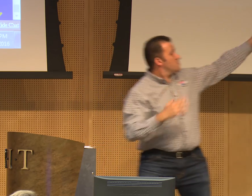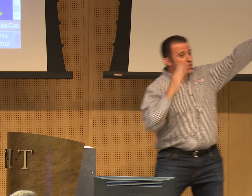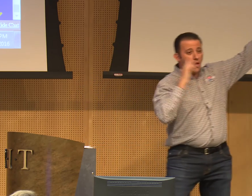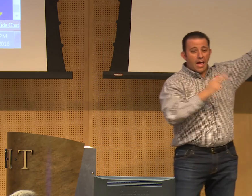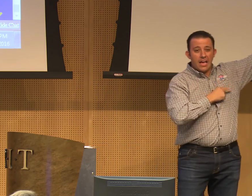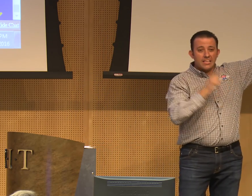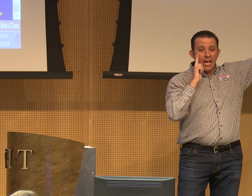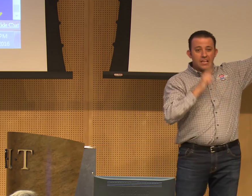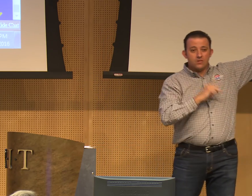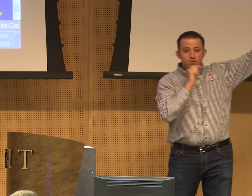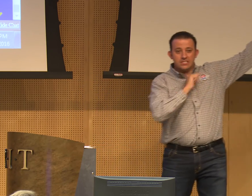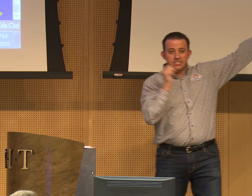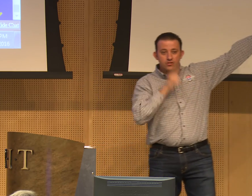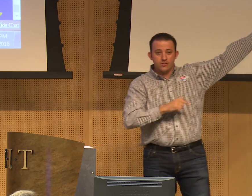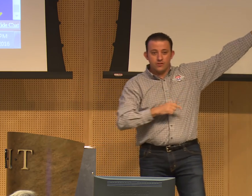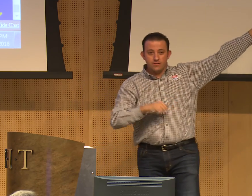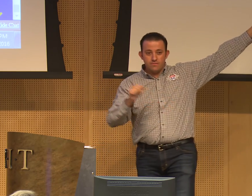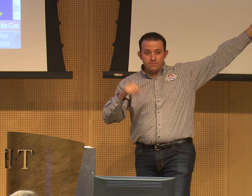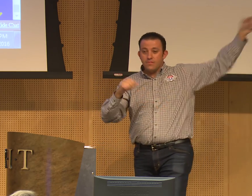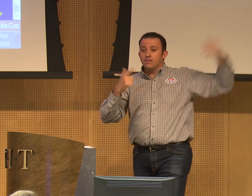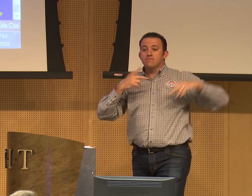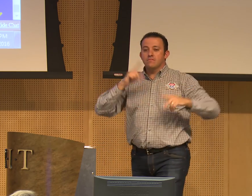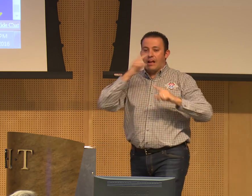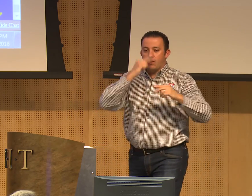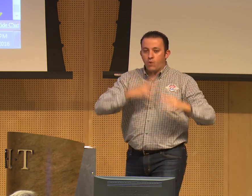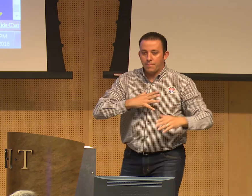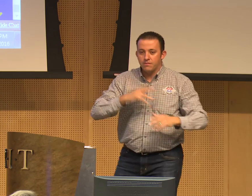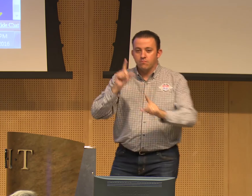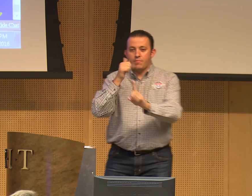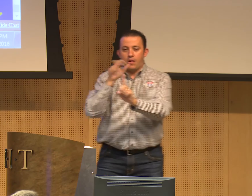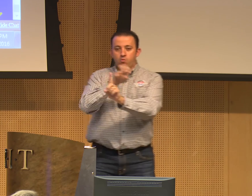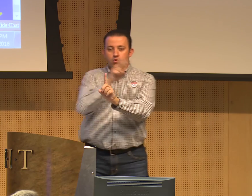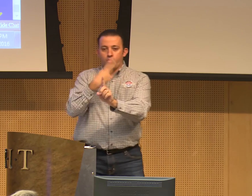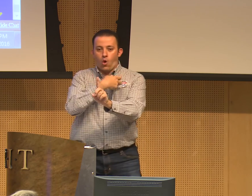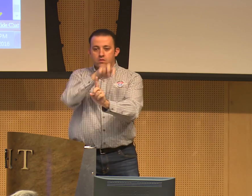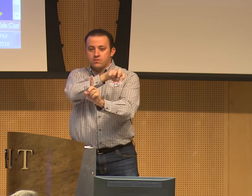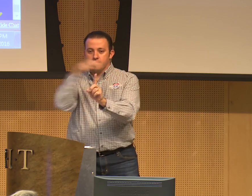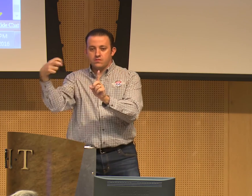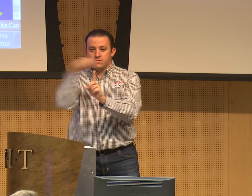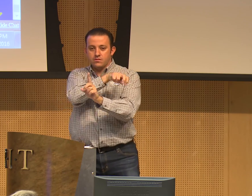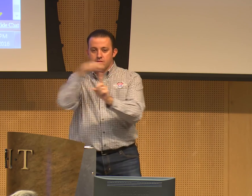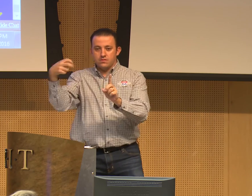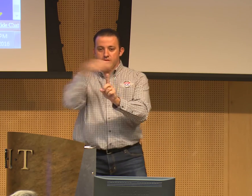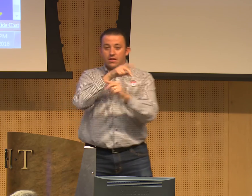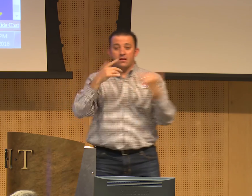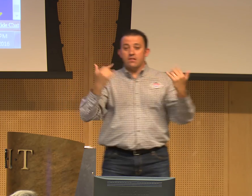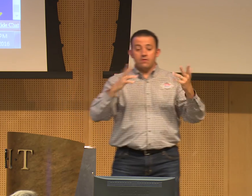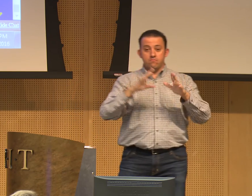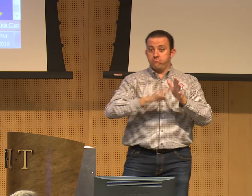Heidi. You guys know the twins, right? Hedy and Heidi. Yeah. There's one woman who plays two people.